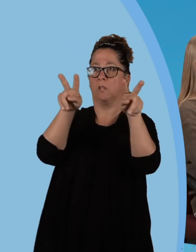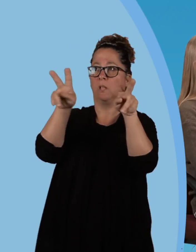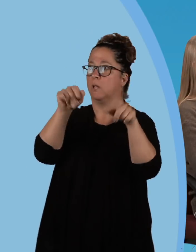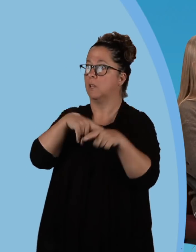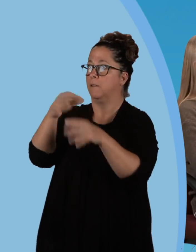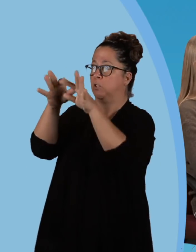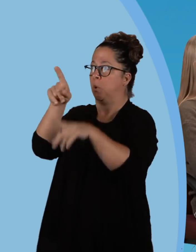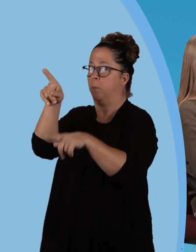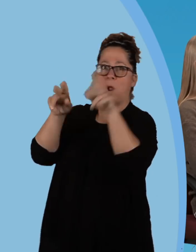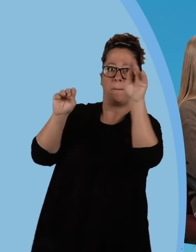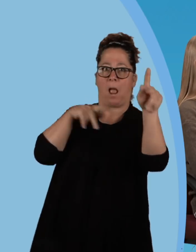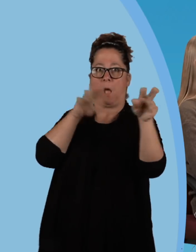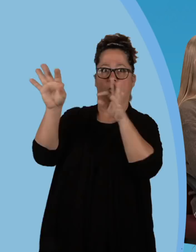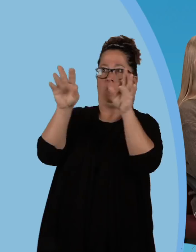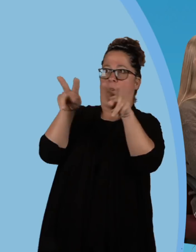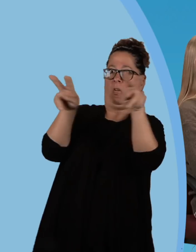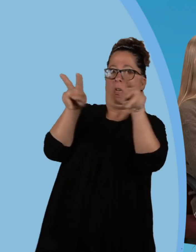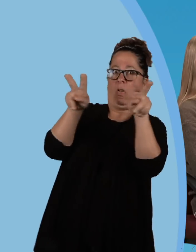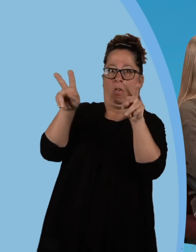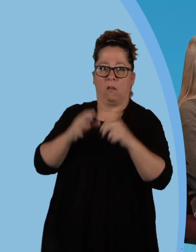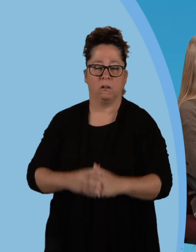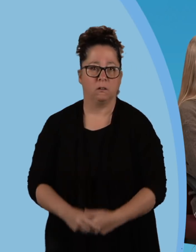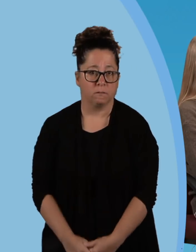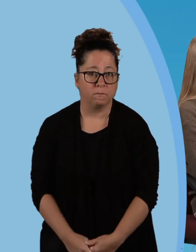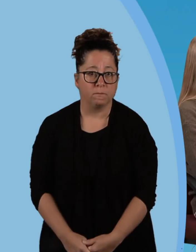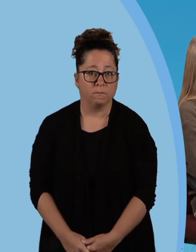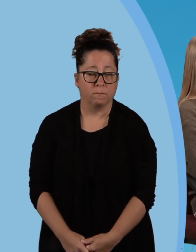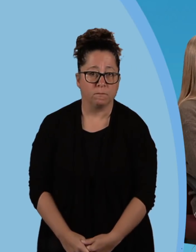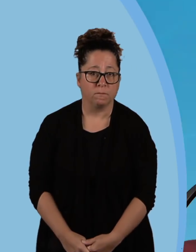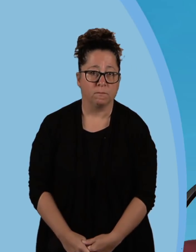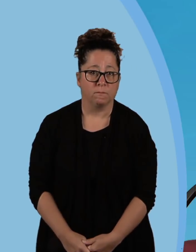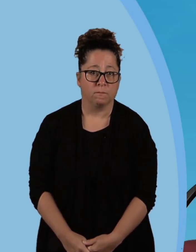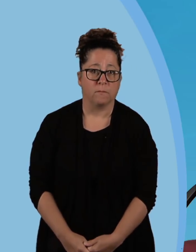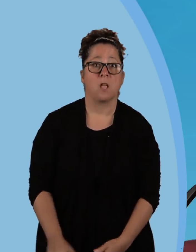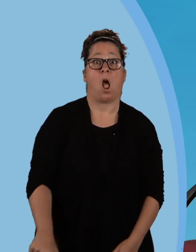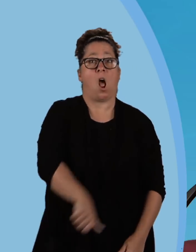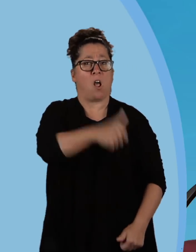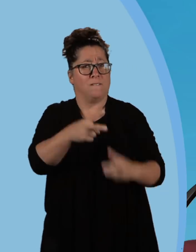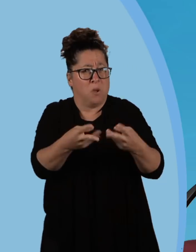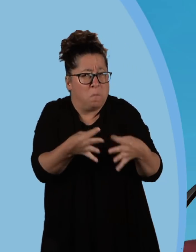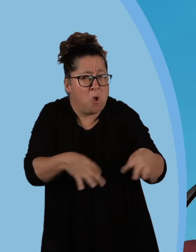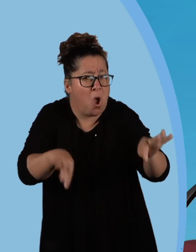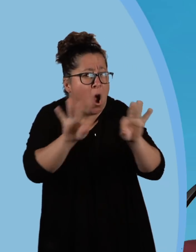to manage those two sources of visual information. Another very important point